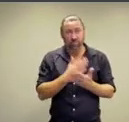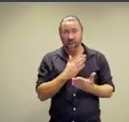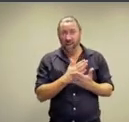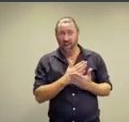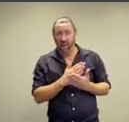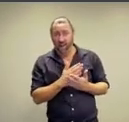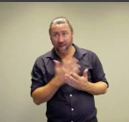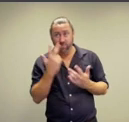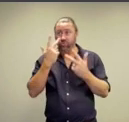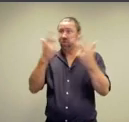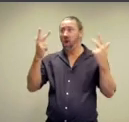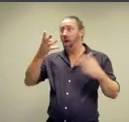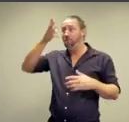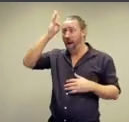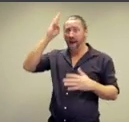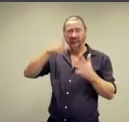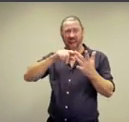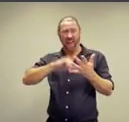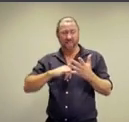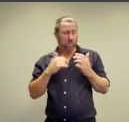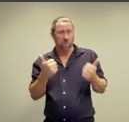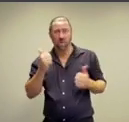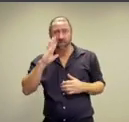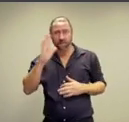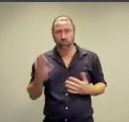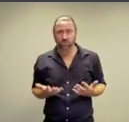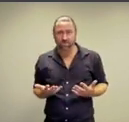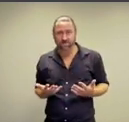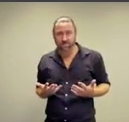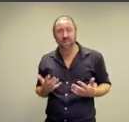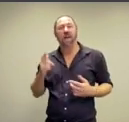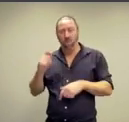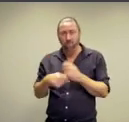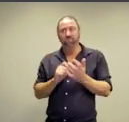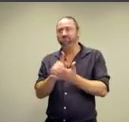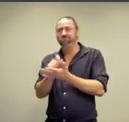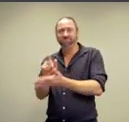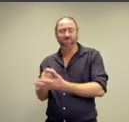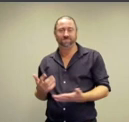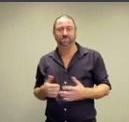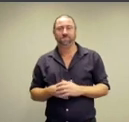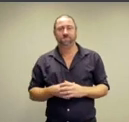representing the punk aesthetic as fashion. It's kind of appropriating it into this commodified